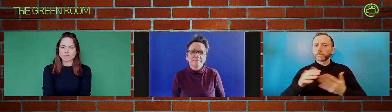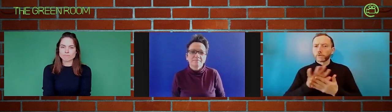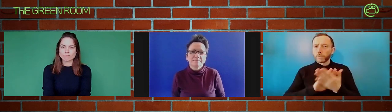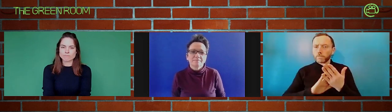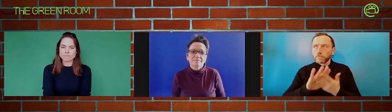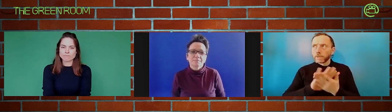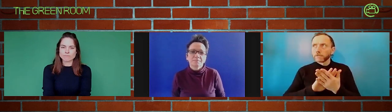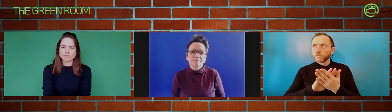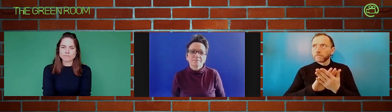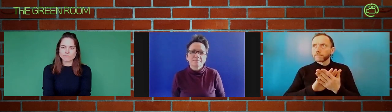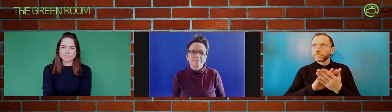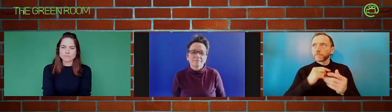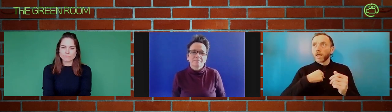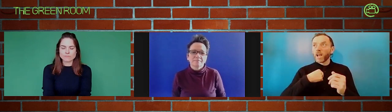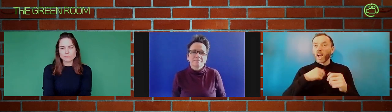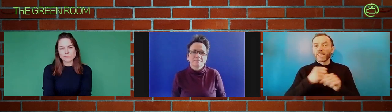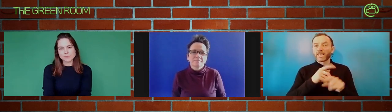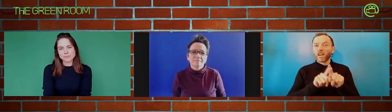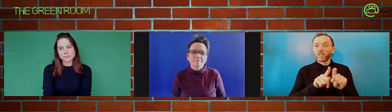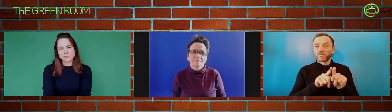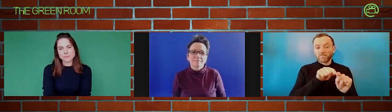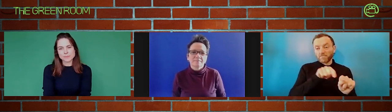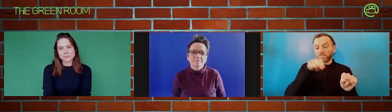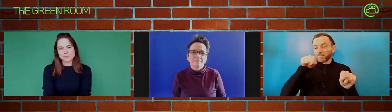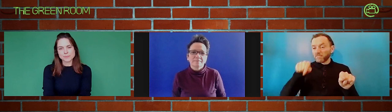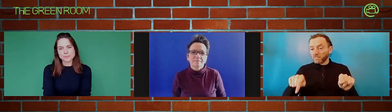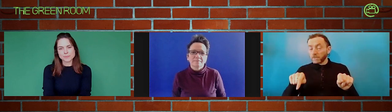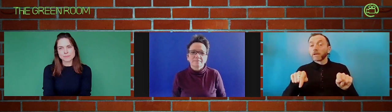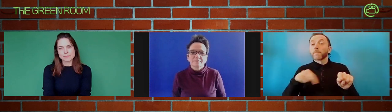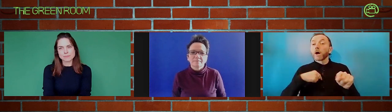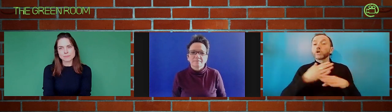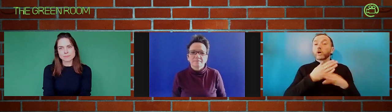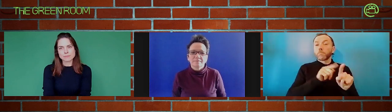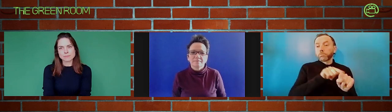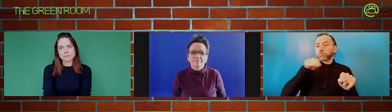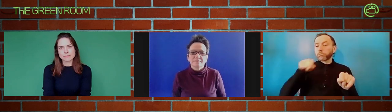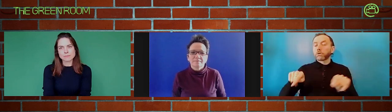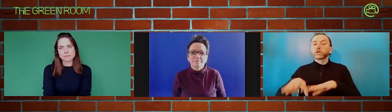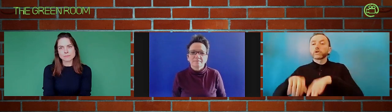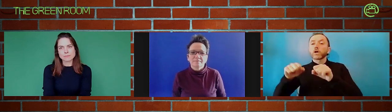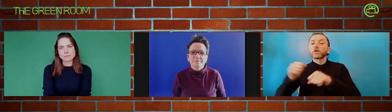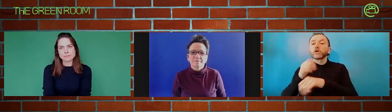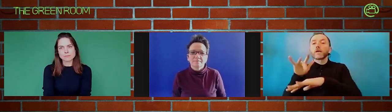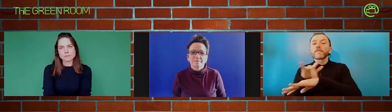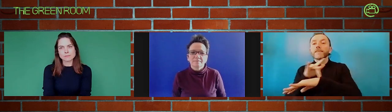and did some admin work, theatre admin work, which meant because that was more nine to five I